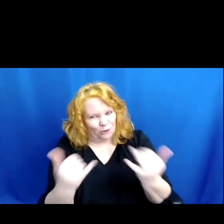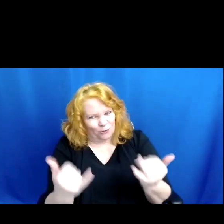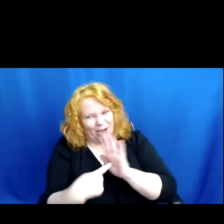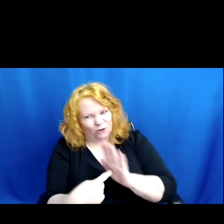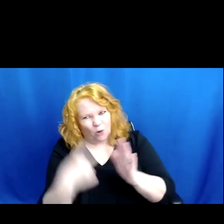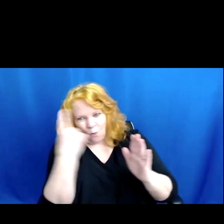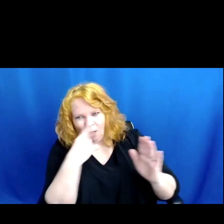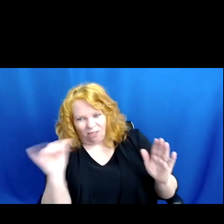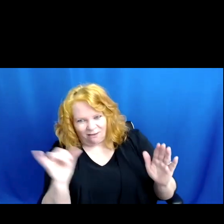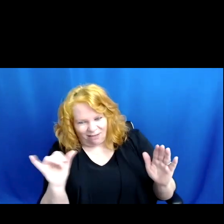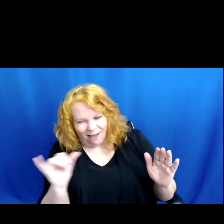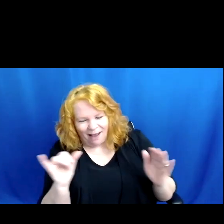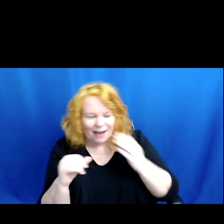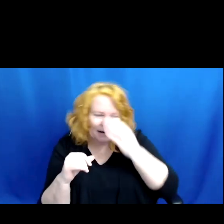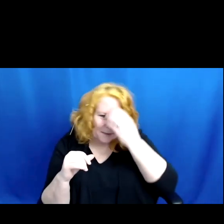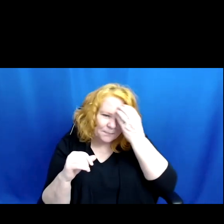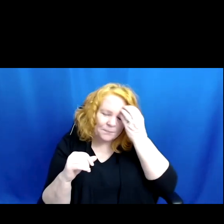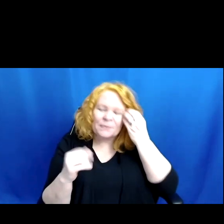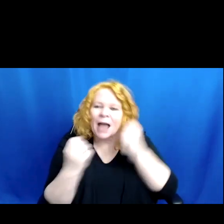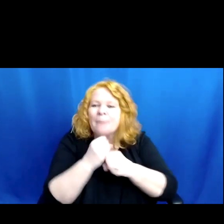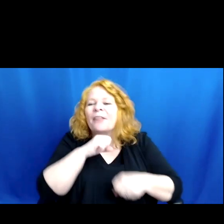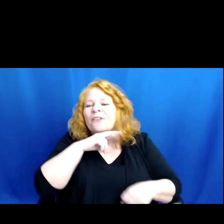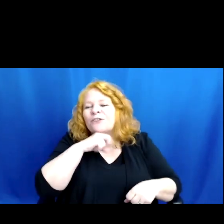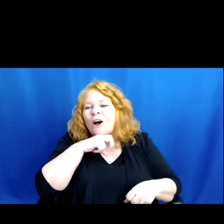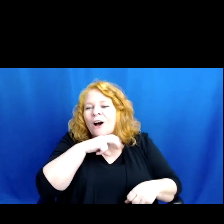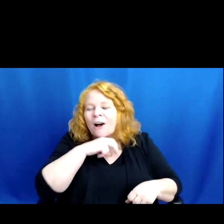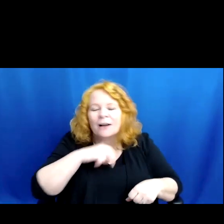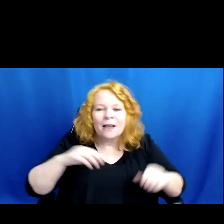I am going to make the frog, the fabulous Fabiano the frog.